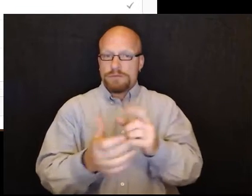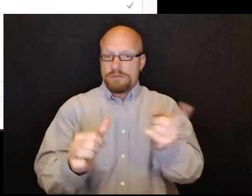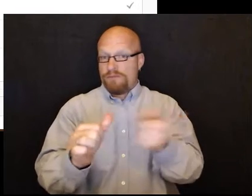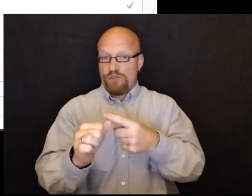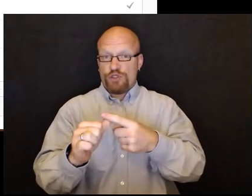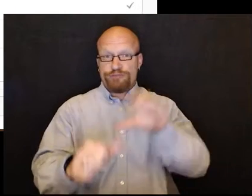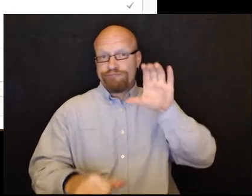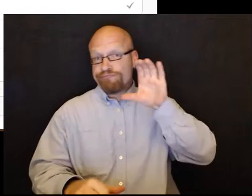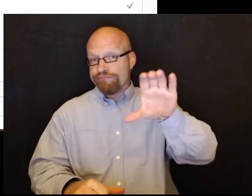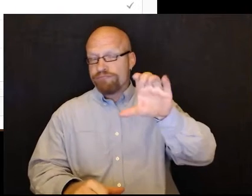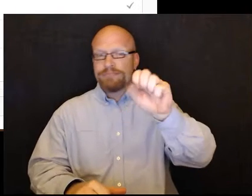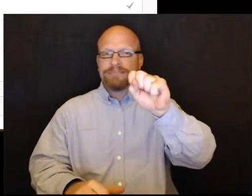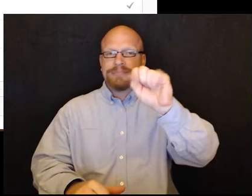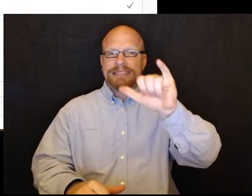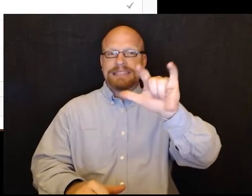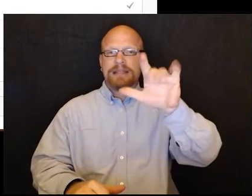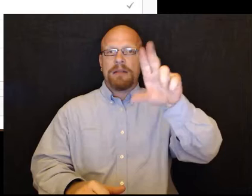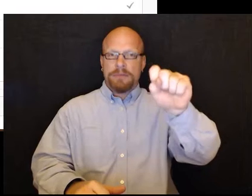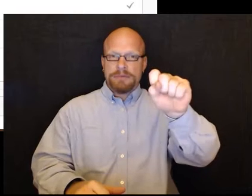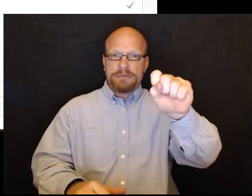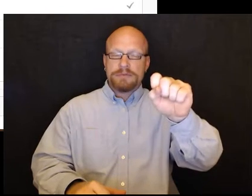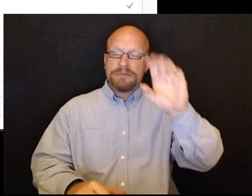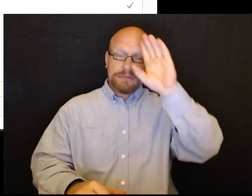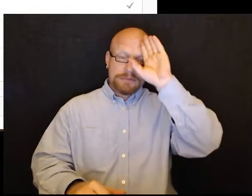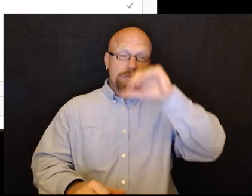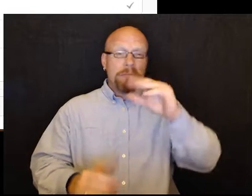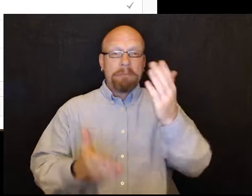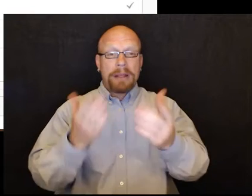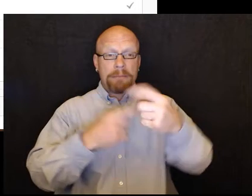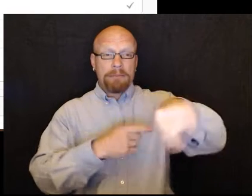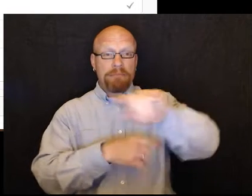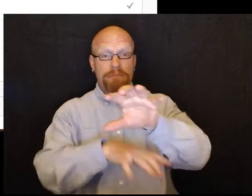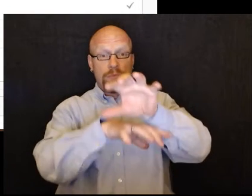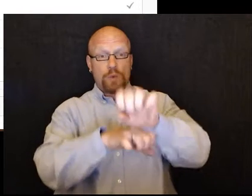we have a table of contents means the table of contents the content for our